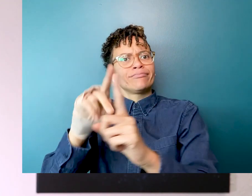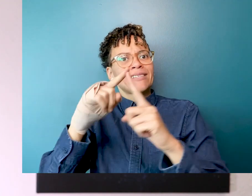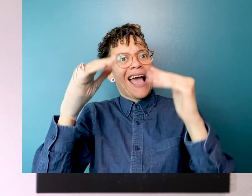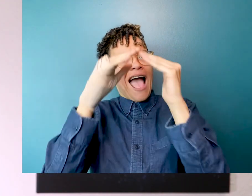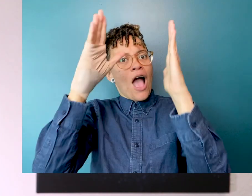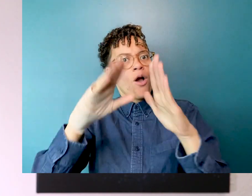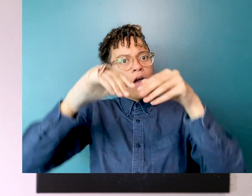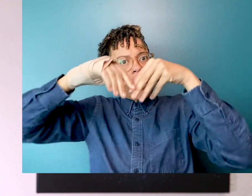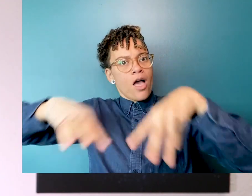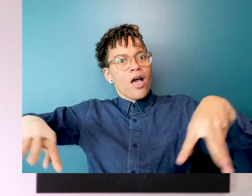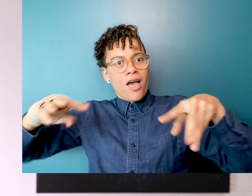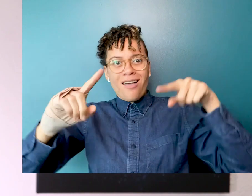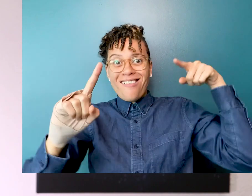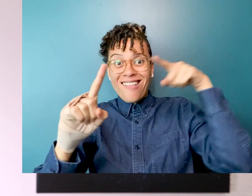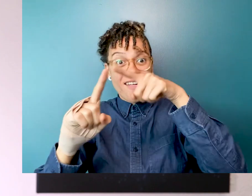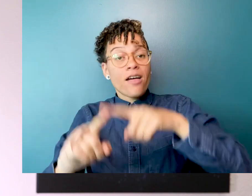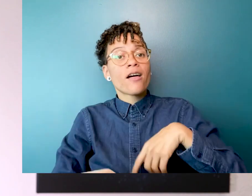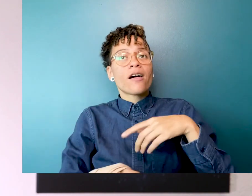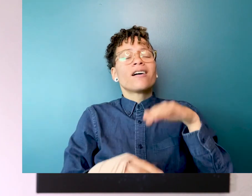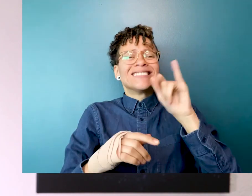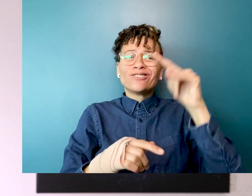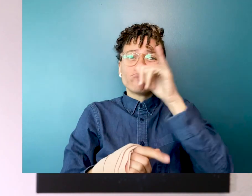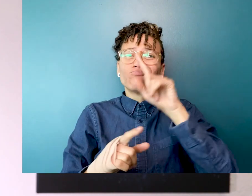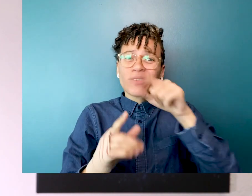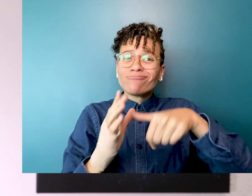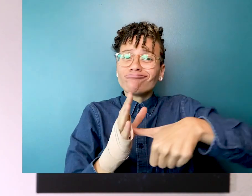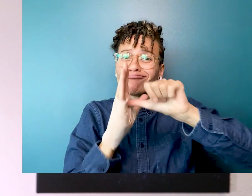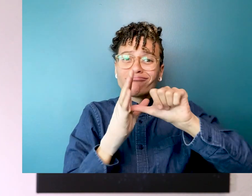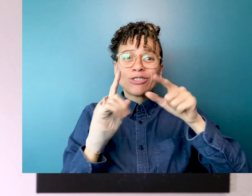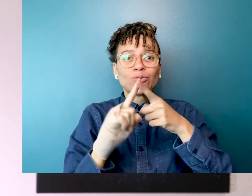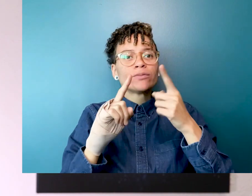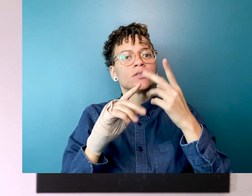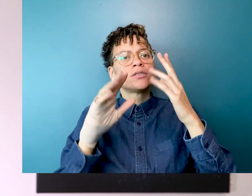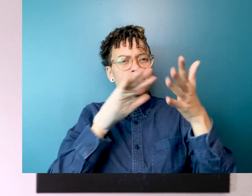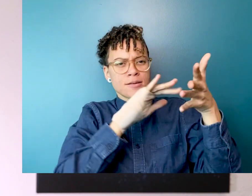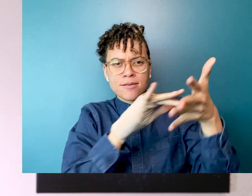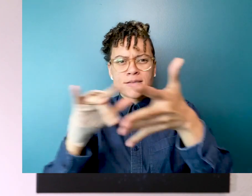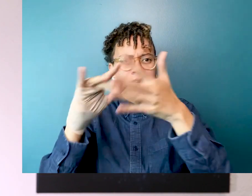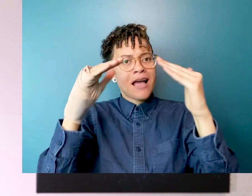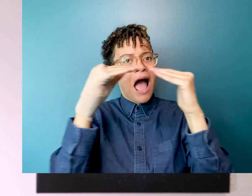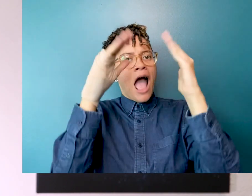So Whole Sign Houses is actually pretty useful form of house division, and it's a pretty